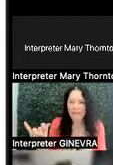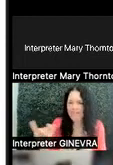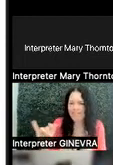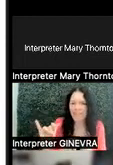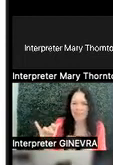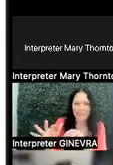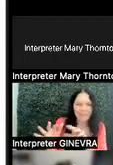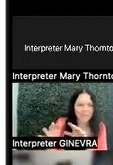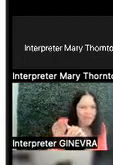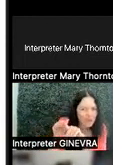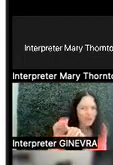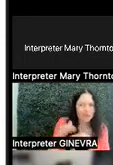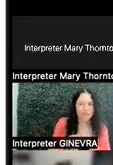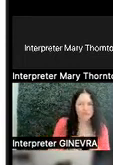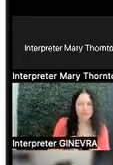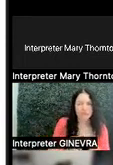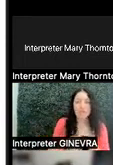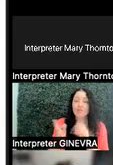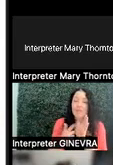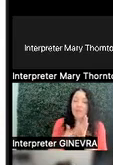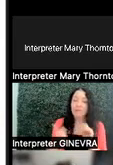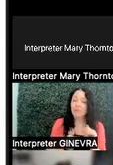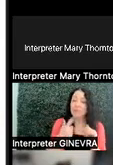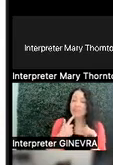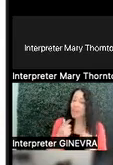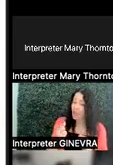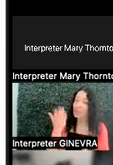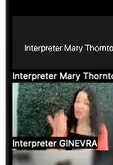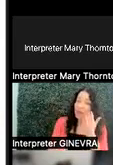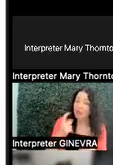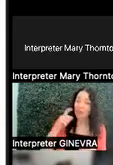So we might have to say, you might notice I've repeated this quite a bit.